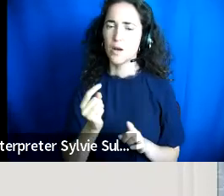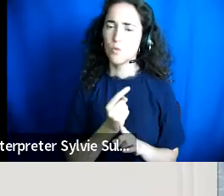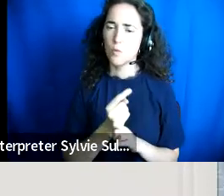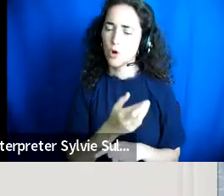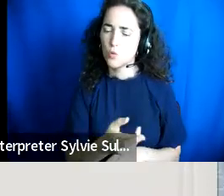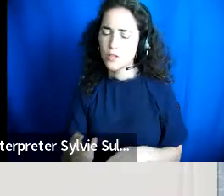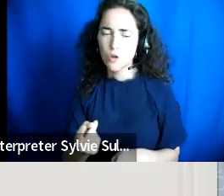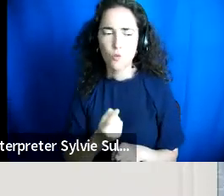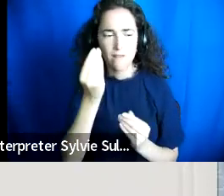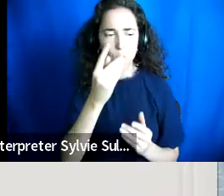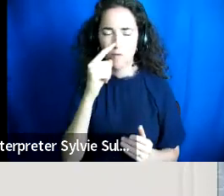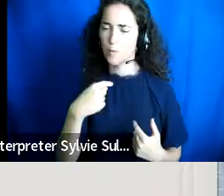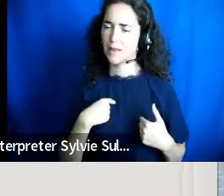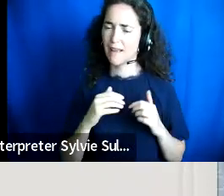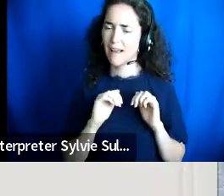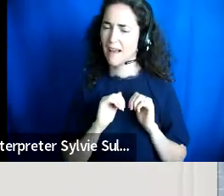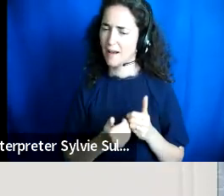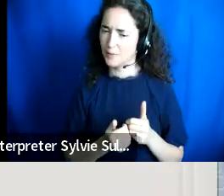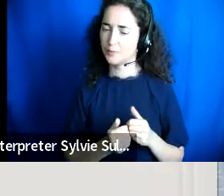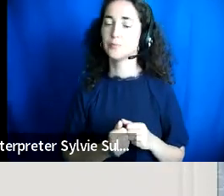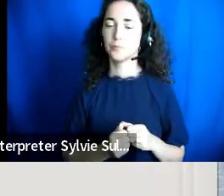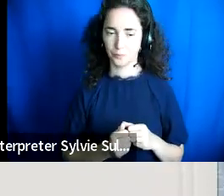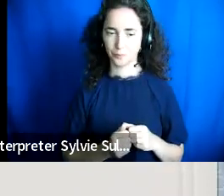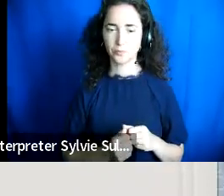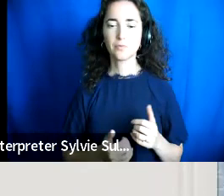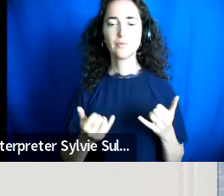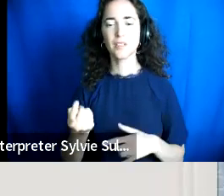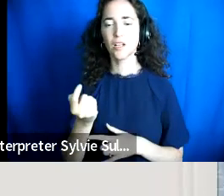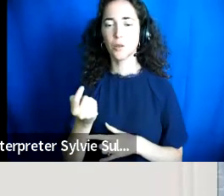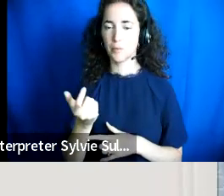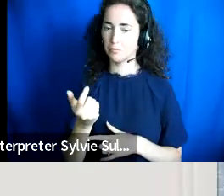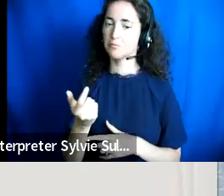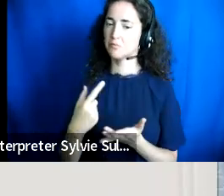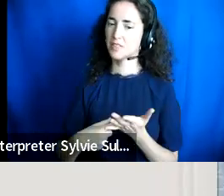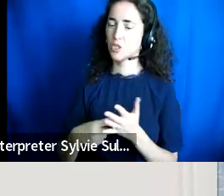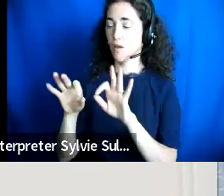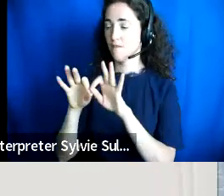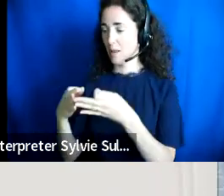And information I needed. So we're gonna go into and cover a little bit about the families helping families of a Kadiana